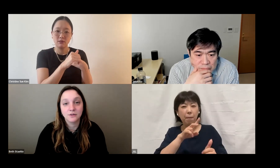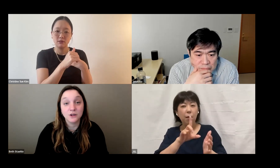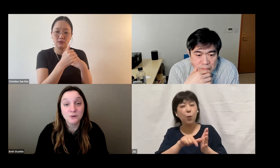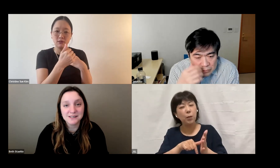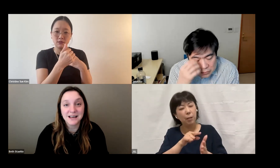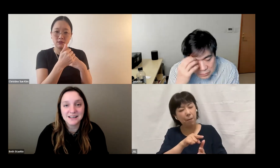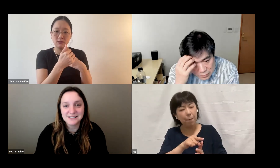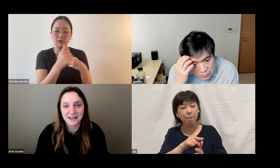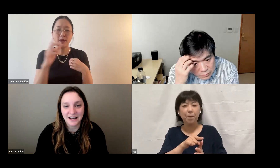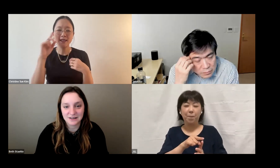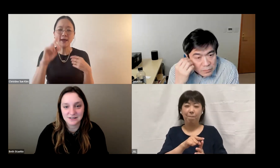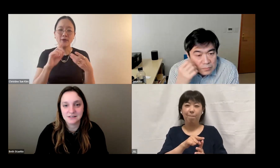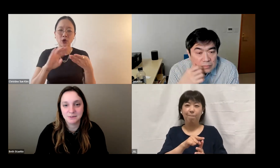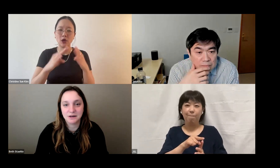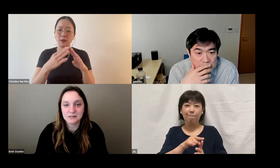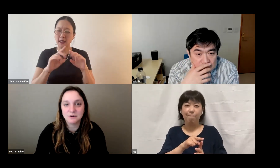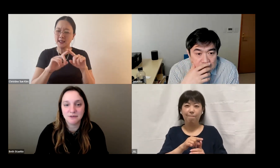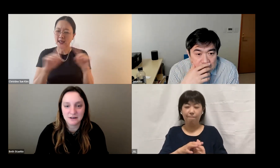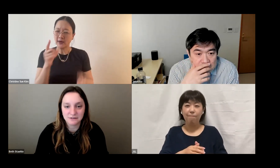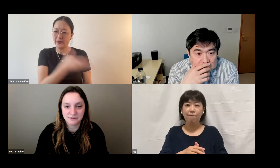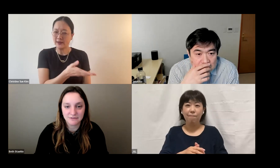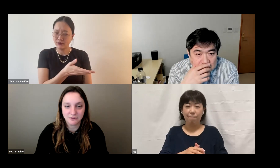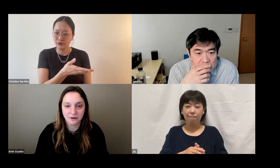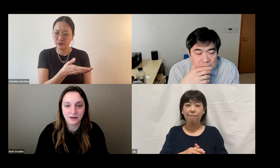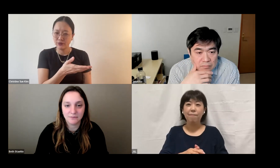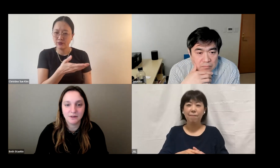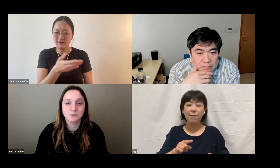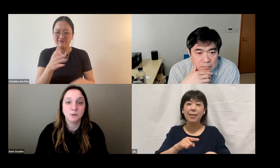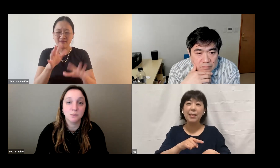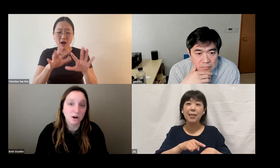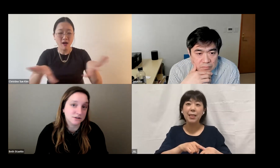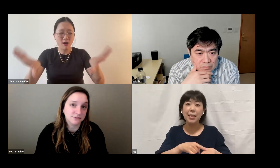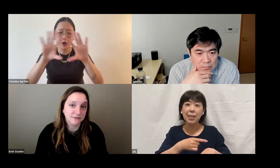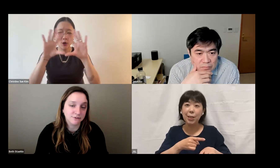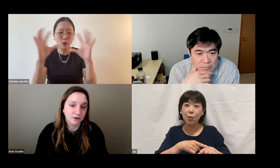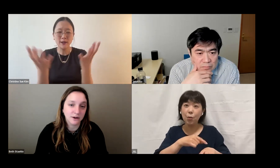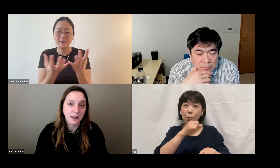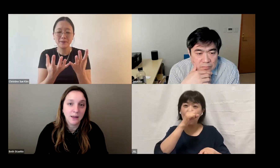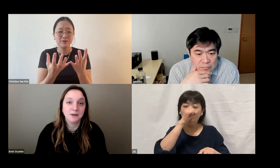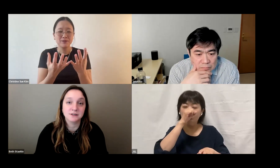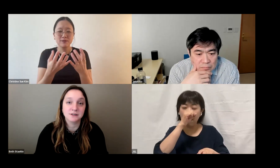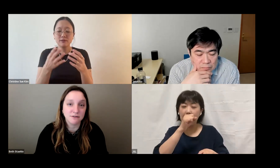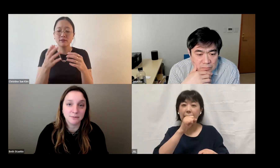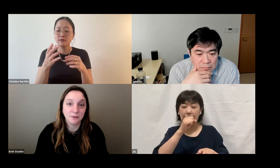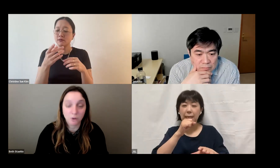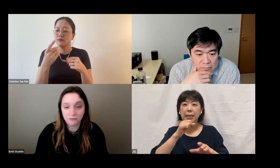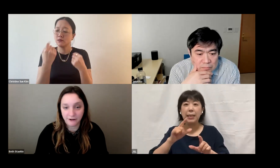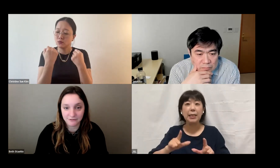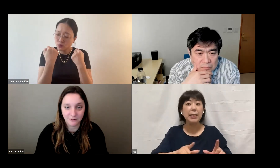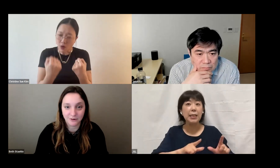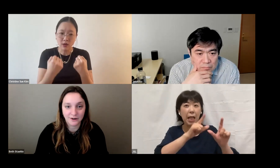The U.S. has that access because we've had to fight for it because we want to fight for it, because our government will fight for it.